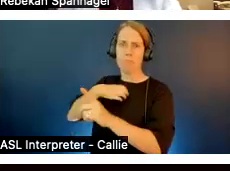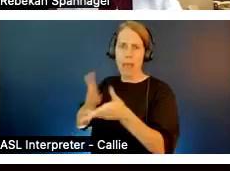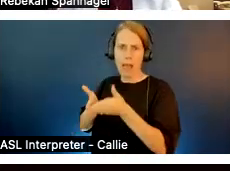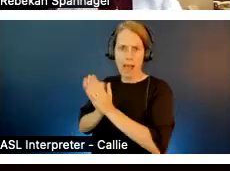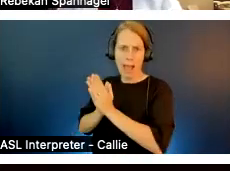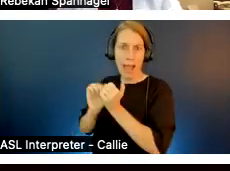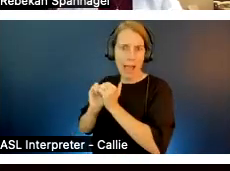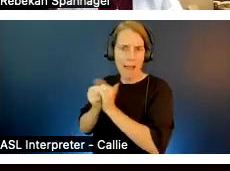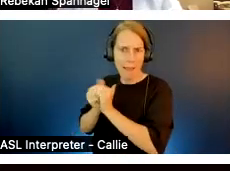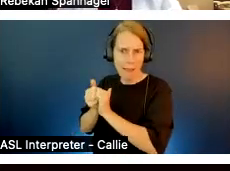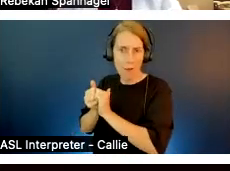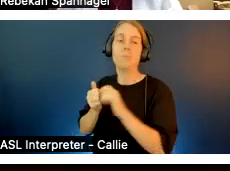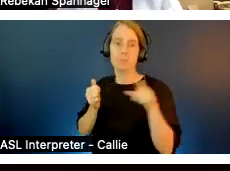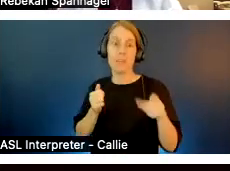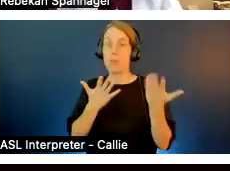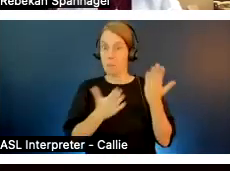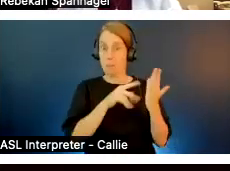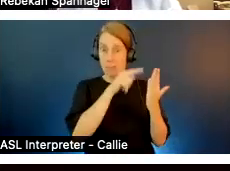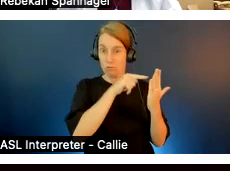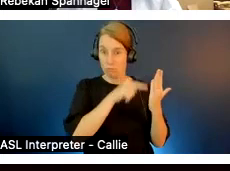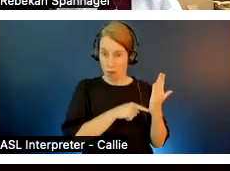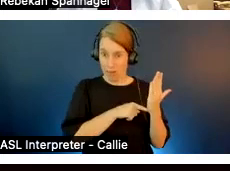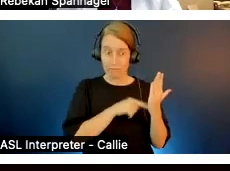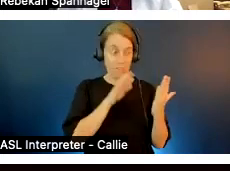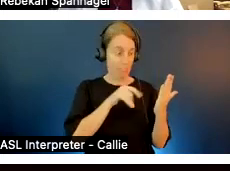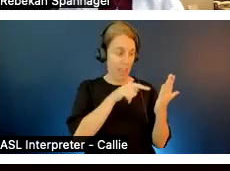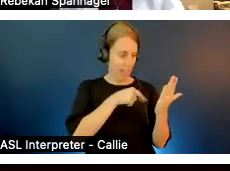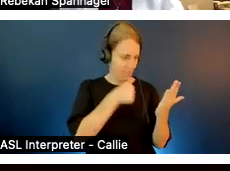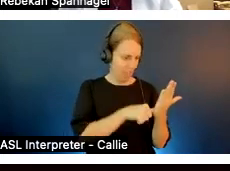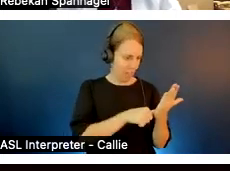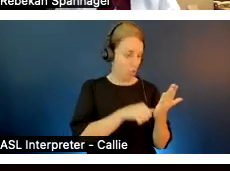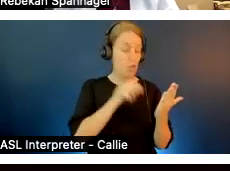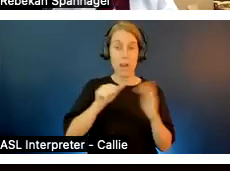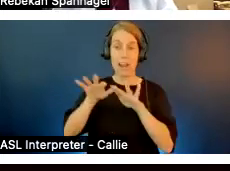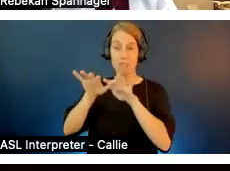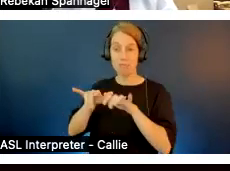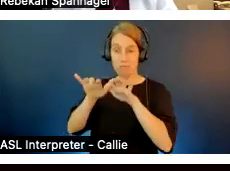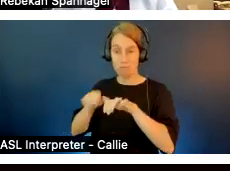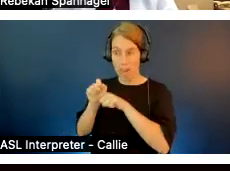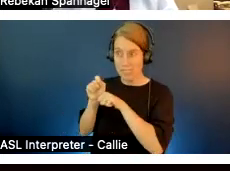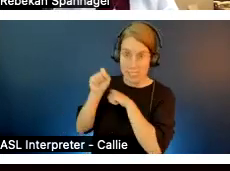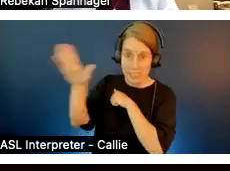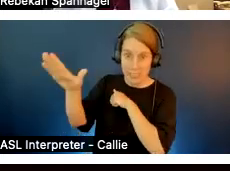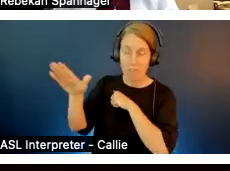to that notice you may write a letter or you may give a call um to the agency in order to request a